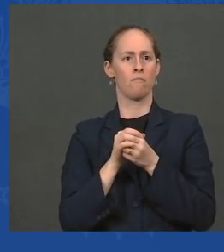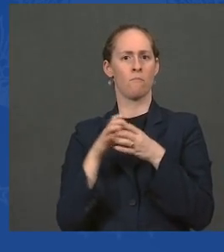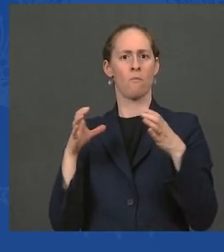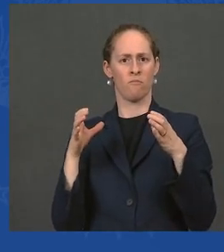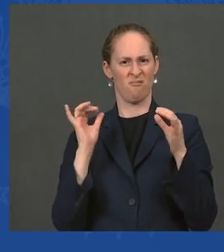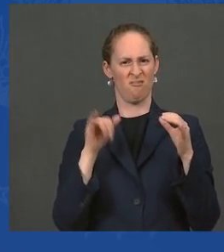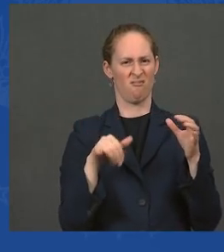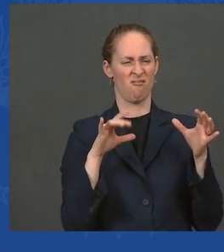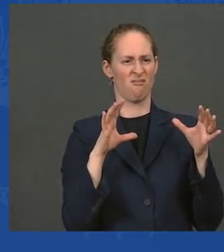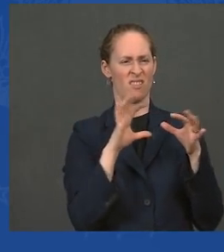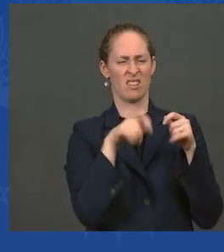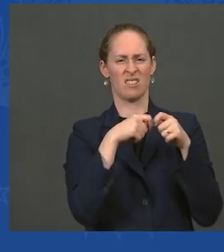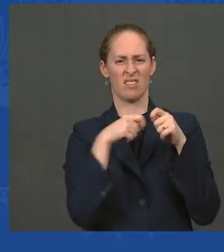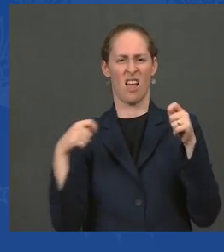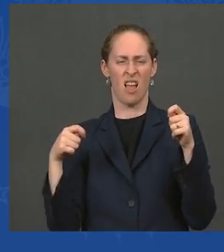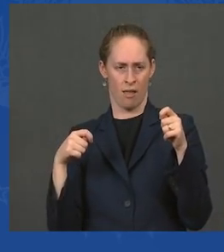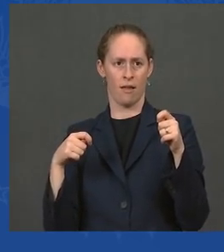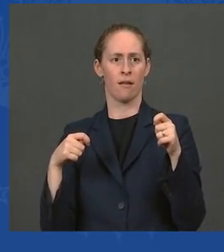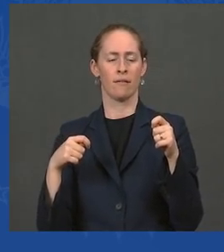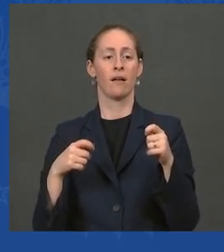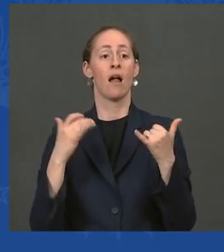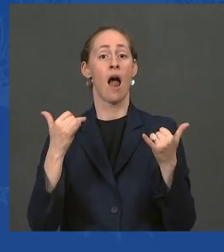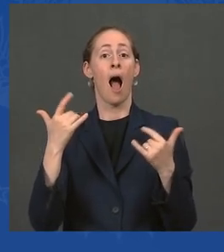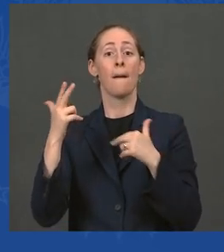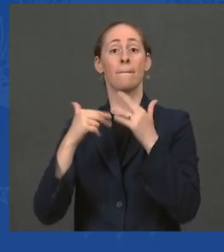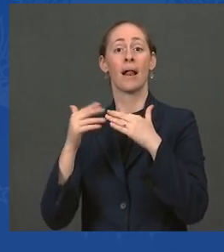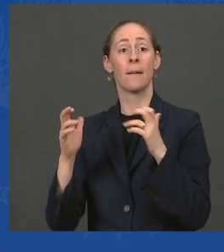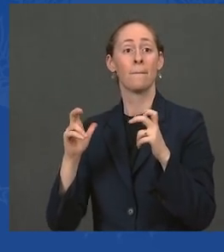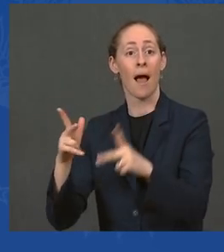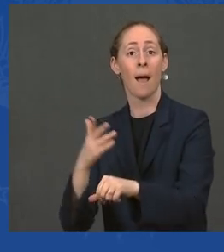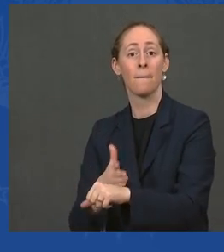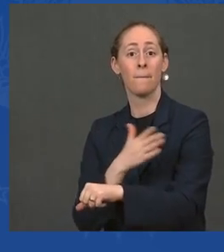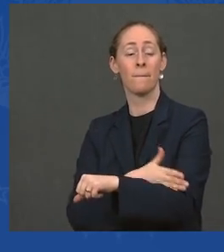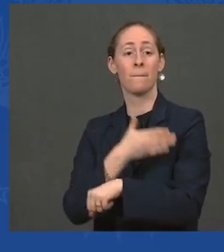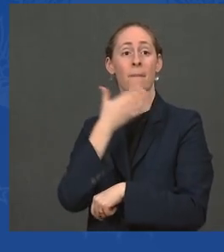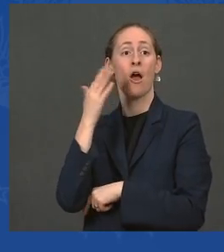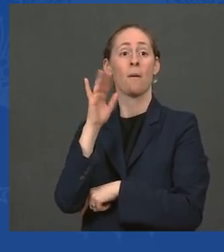And the cost of the Build Back Better bill, in terms of adding to the deficit, is zero -- is zero --